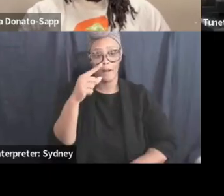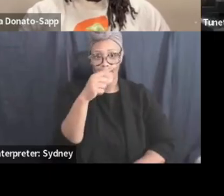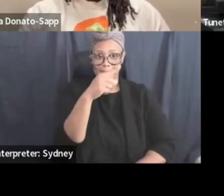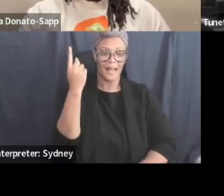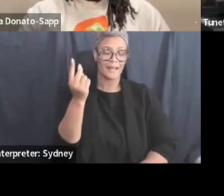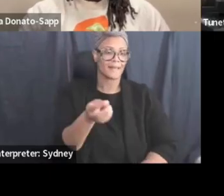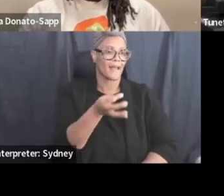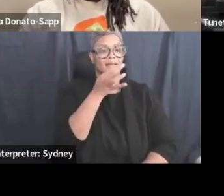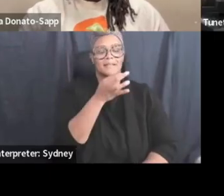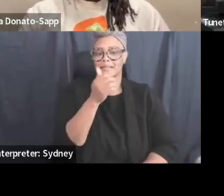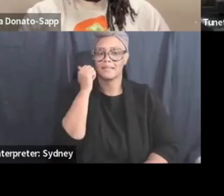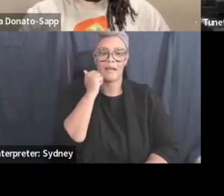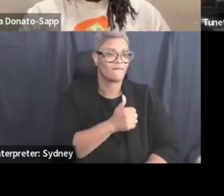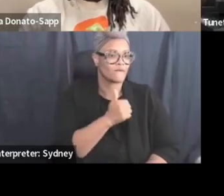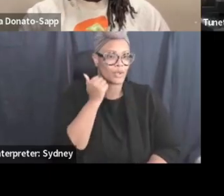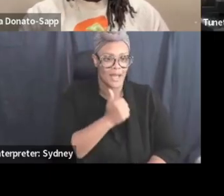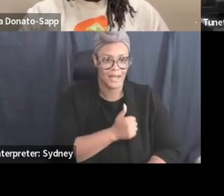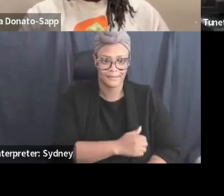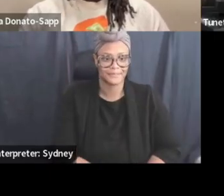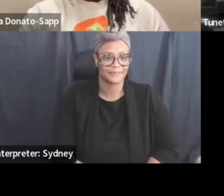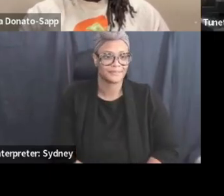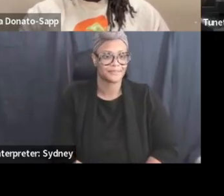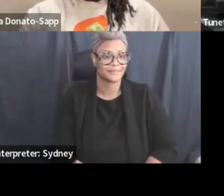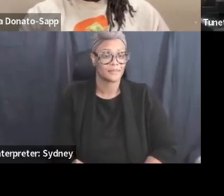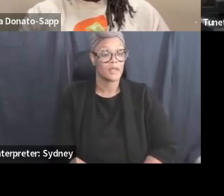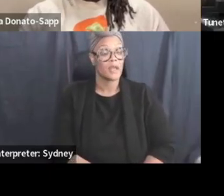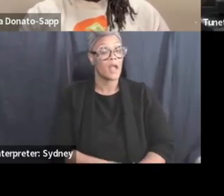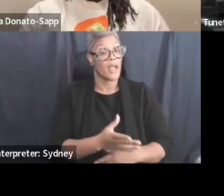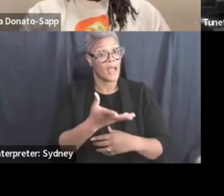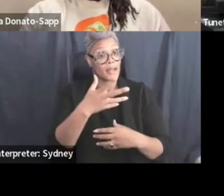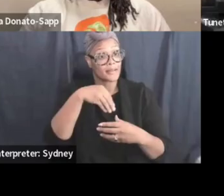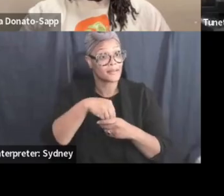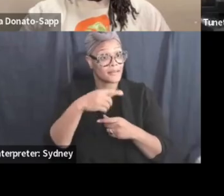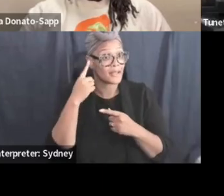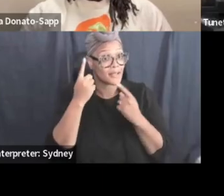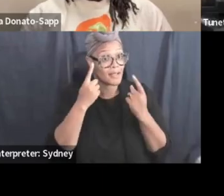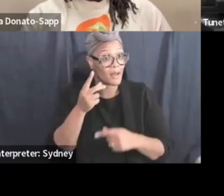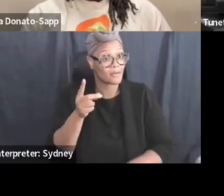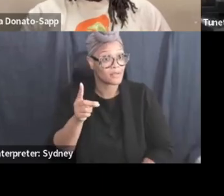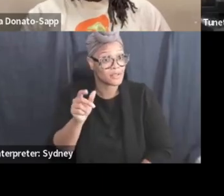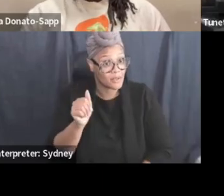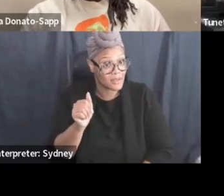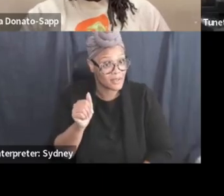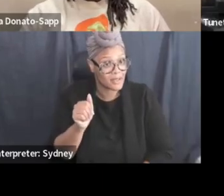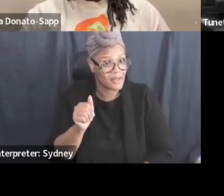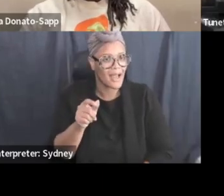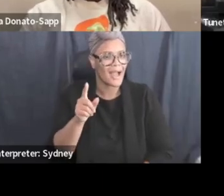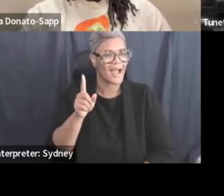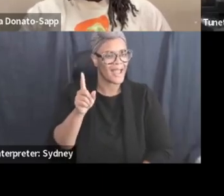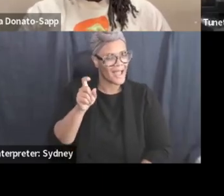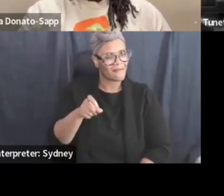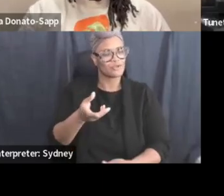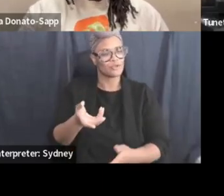with disability in mind, I just have to call for rethinking and decolonizing assessments, I have